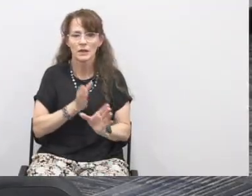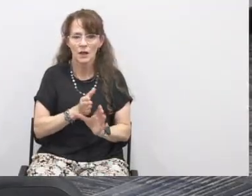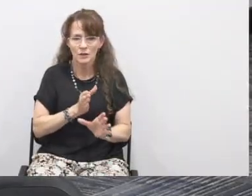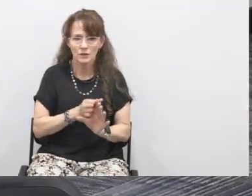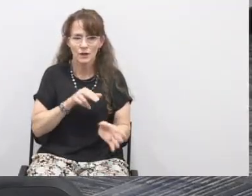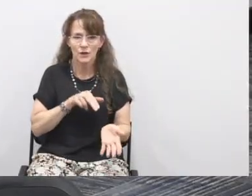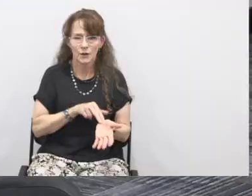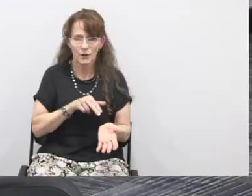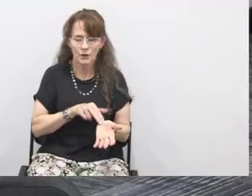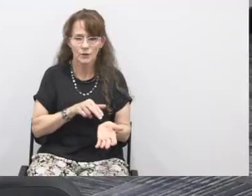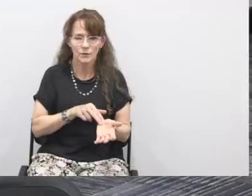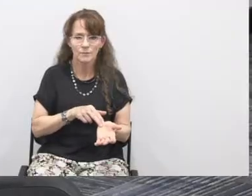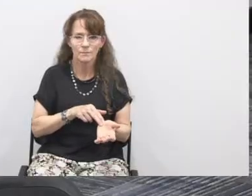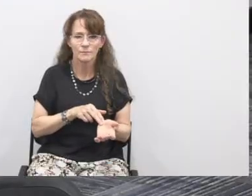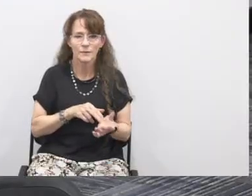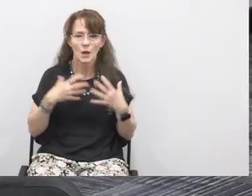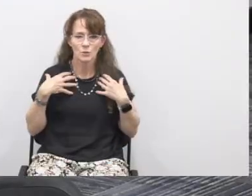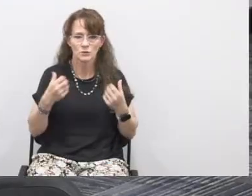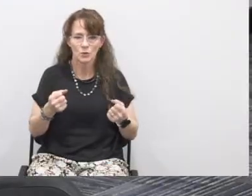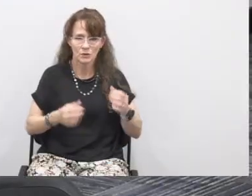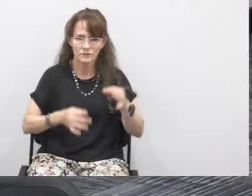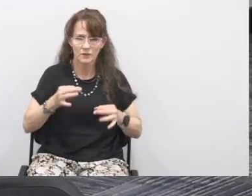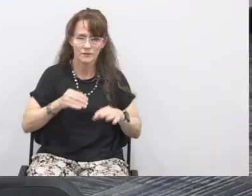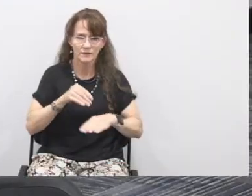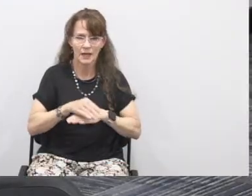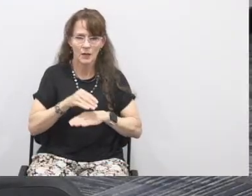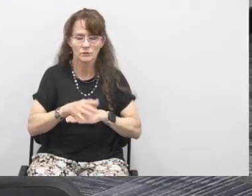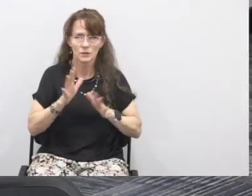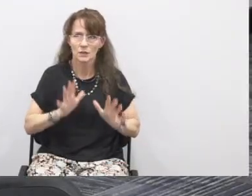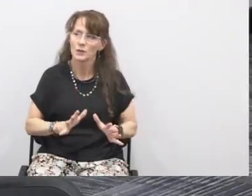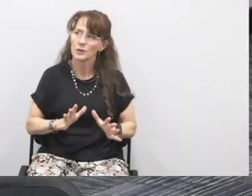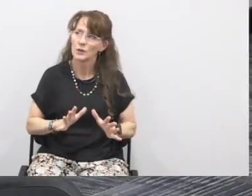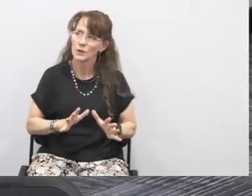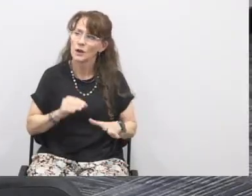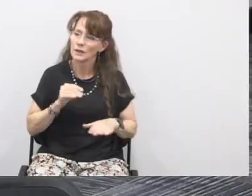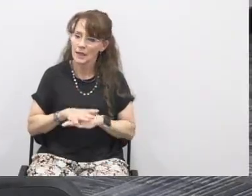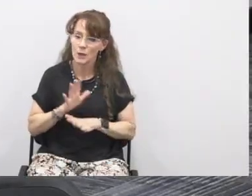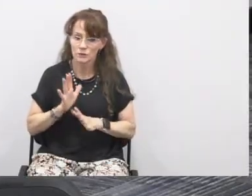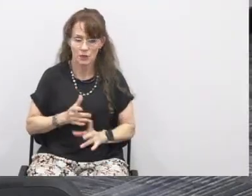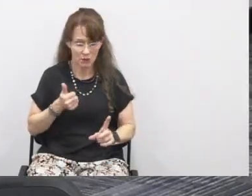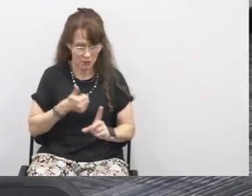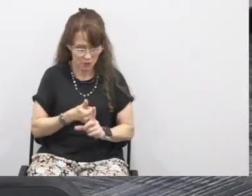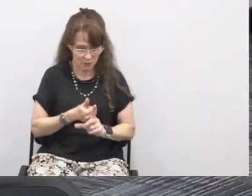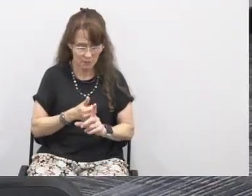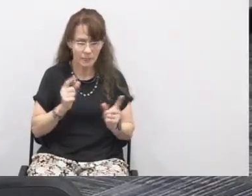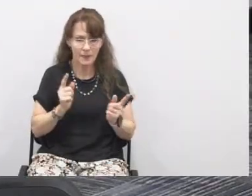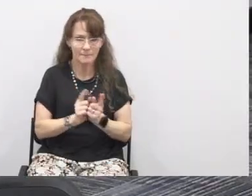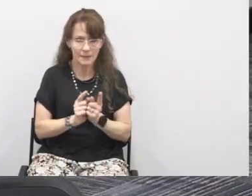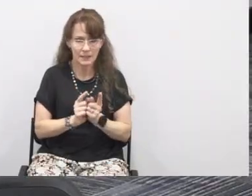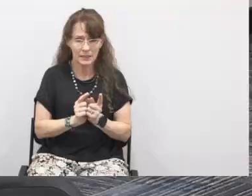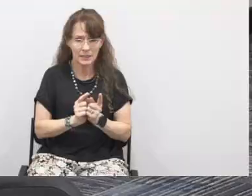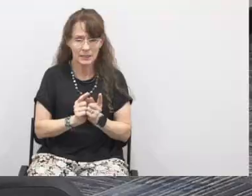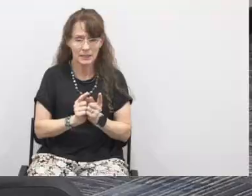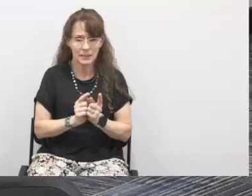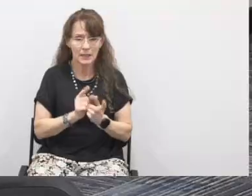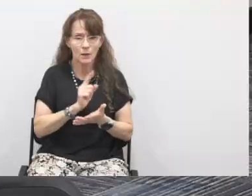we have a restorative justice counselor, our counselor. They meet once a week on Mondays